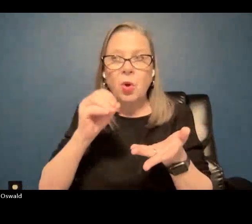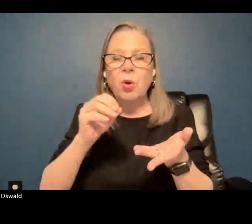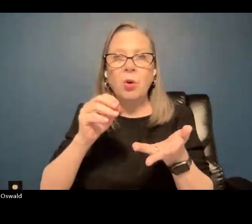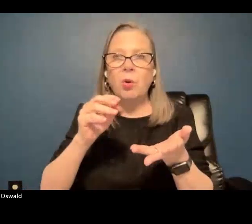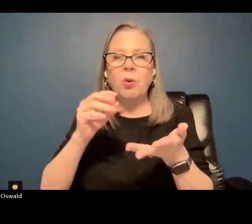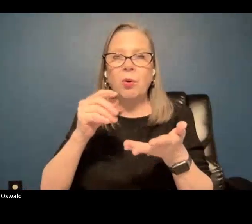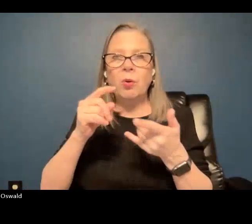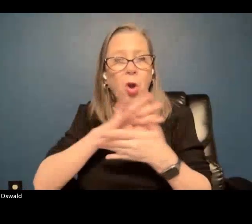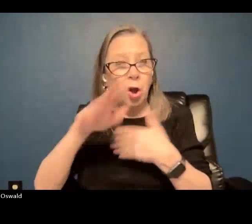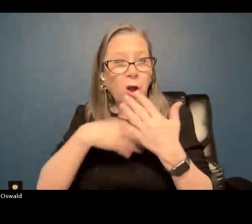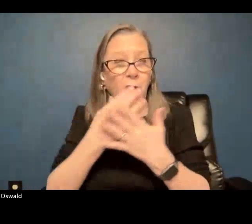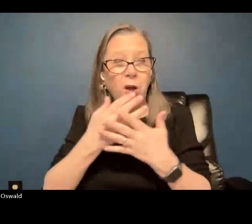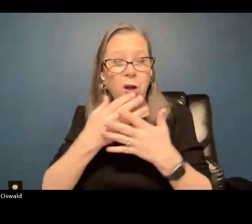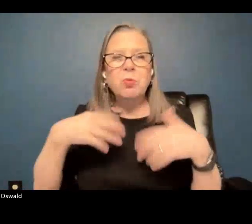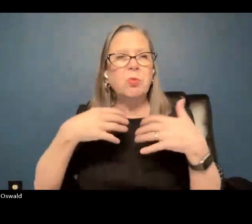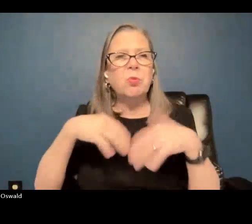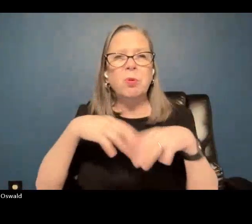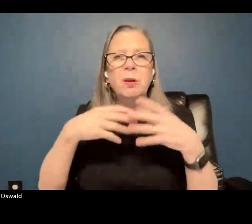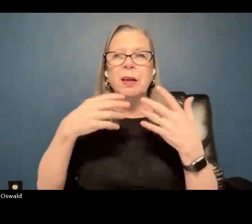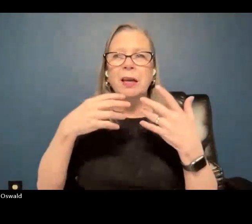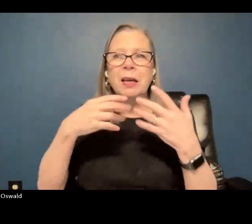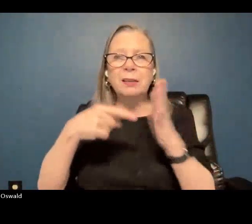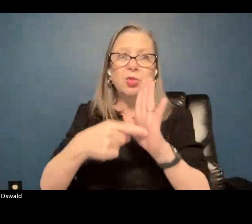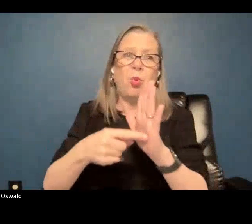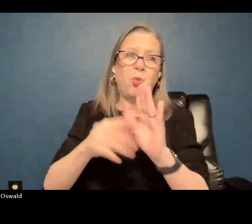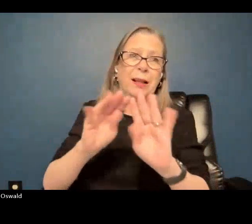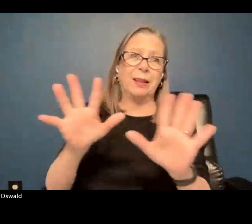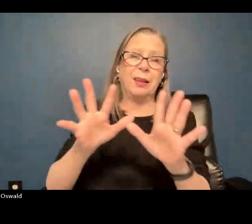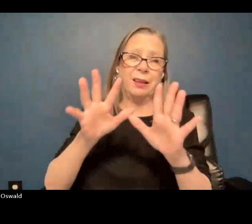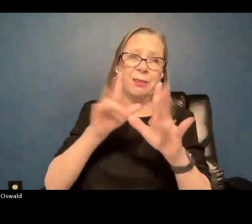really demonstrates the complexity of this issue and why we really needed to